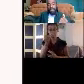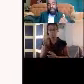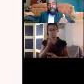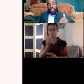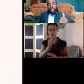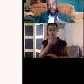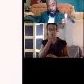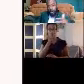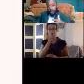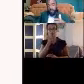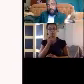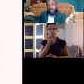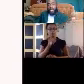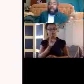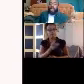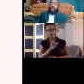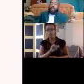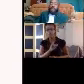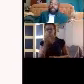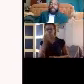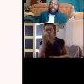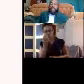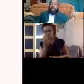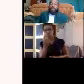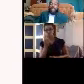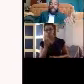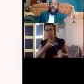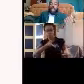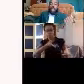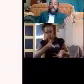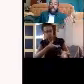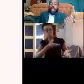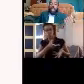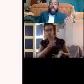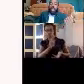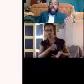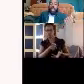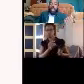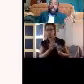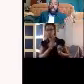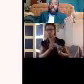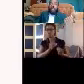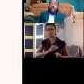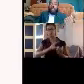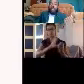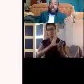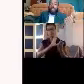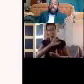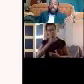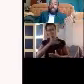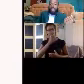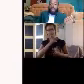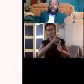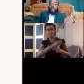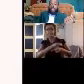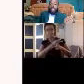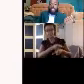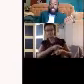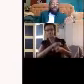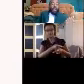in that care that I'm speaking of and ensuring that there's opportunity to actually repair